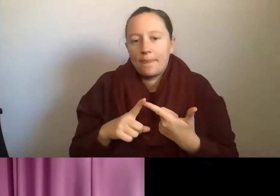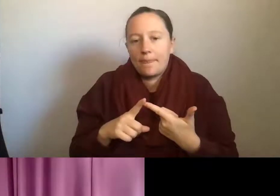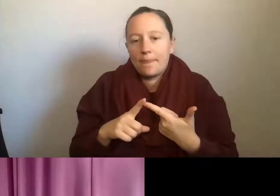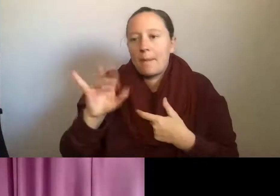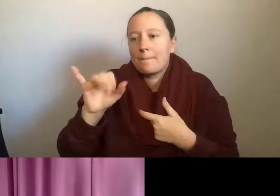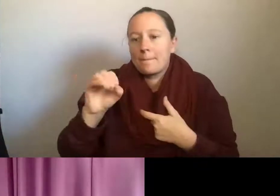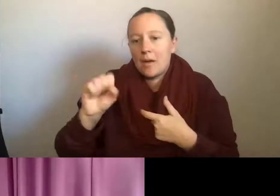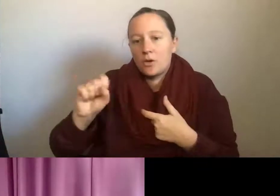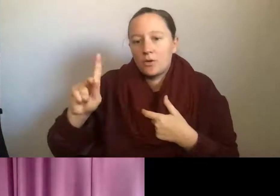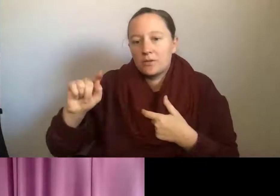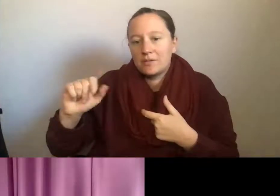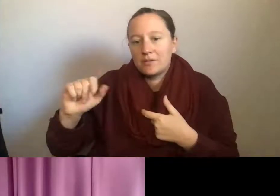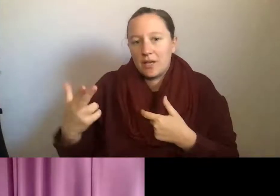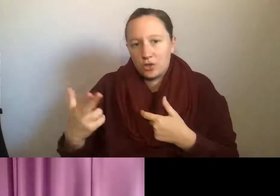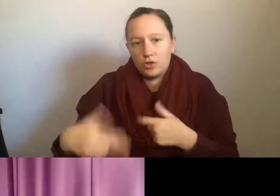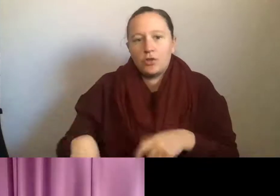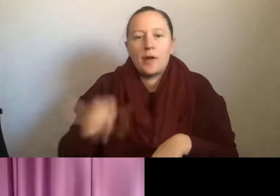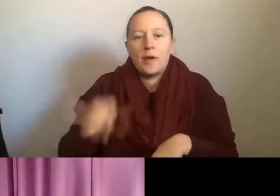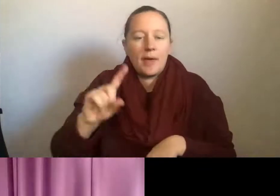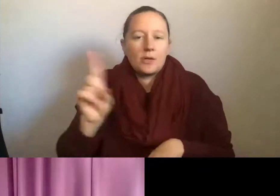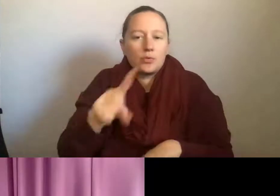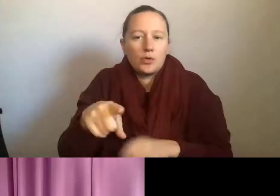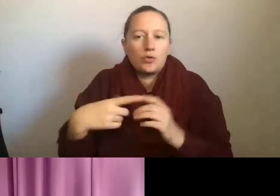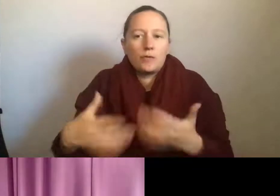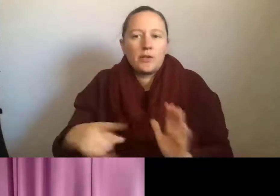This is where you show, sort of, your history of doing that.